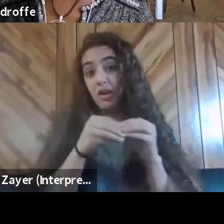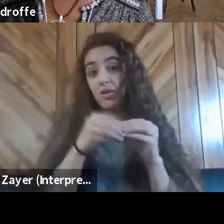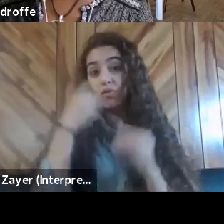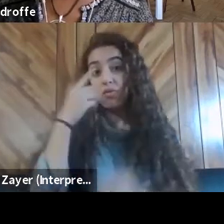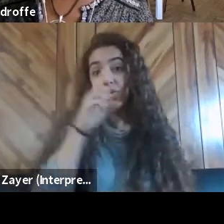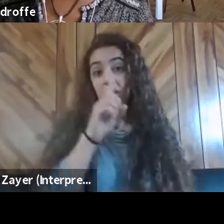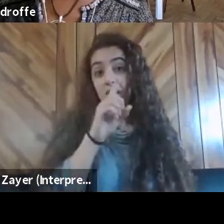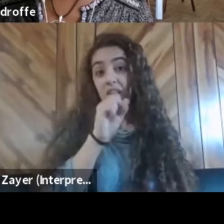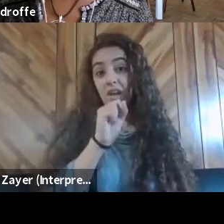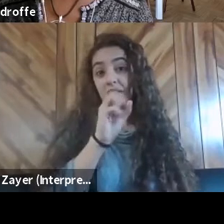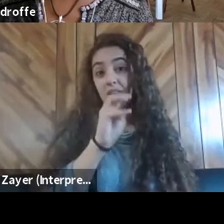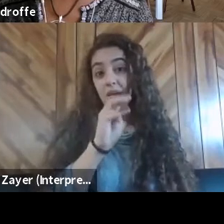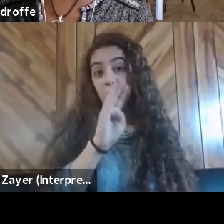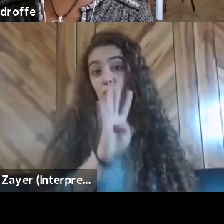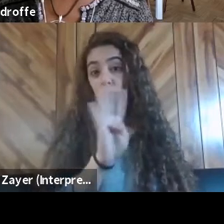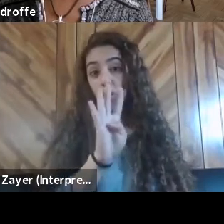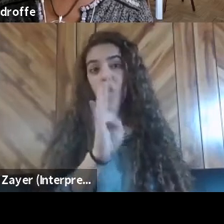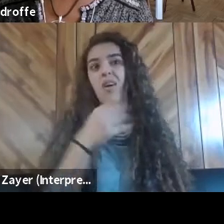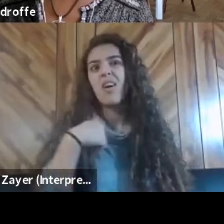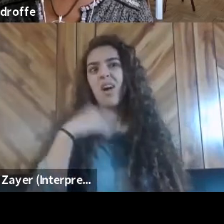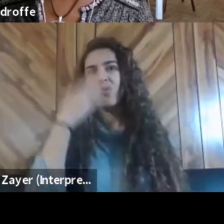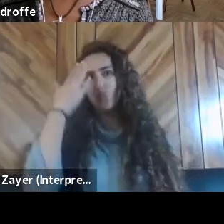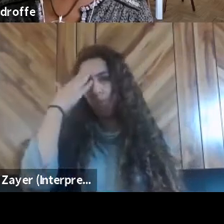that I was aware of it because before then something like